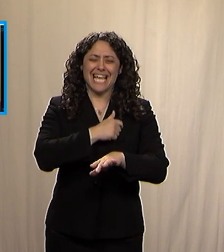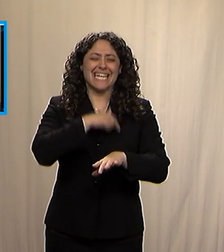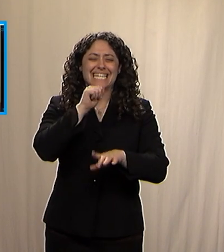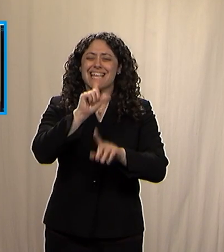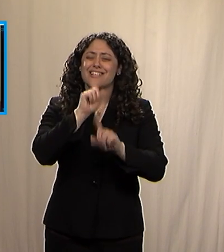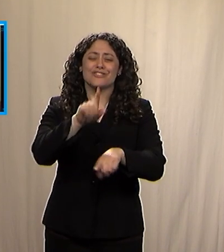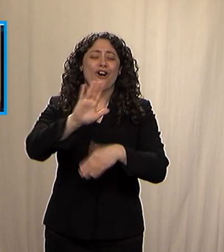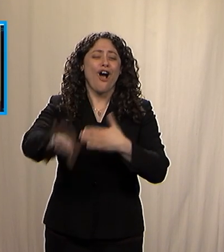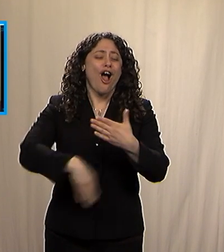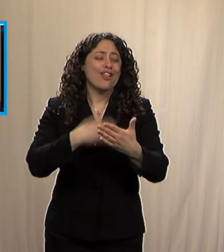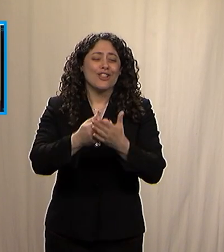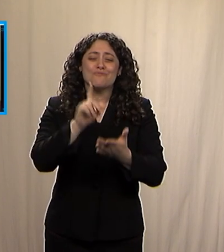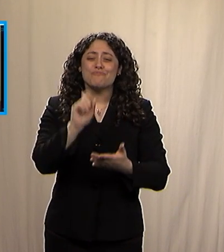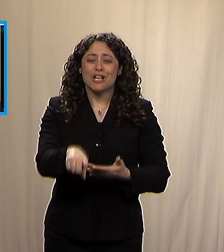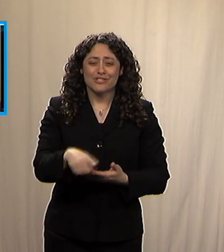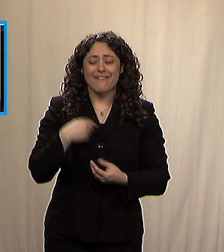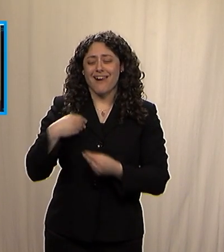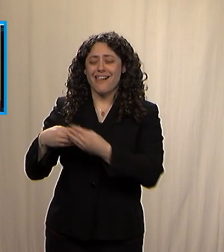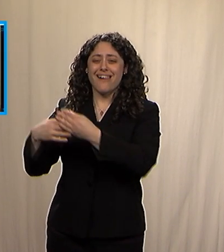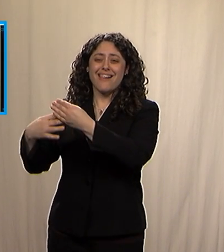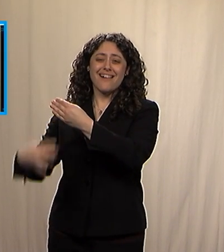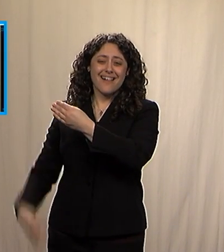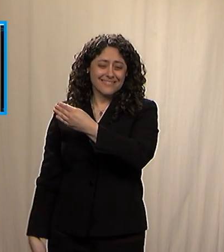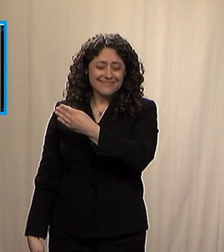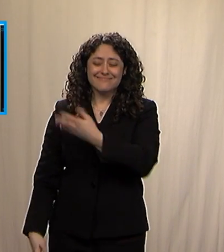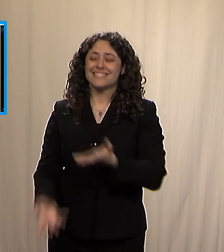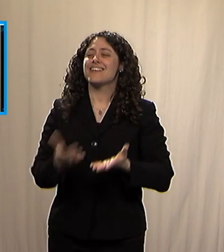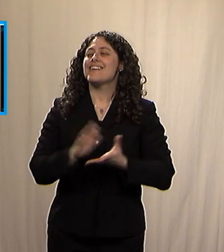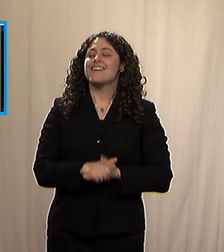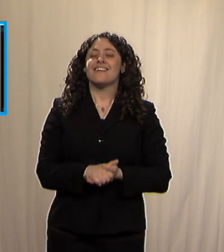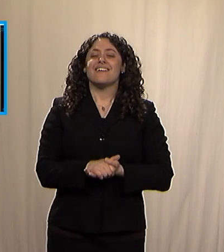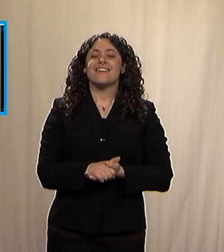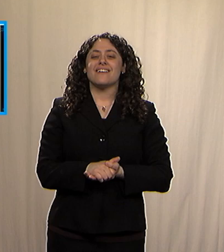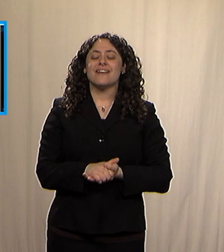There were a bunch.